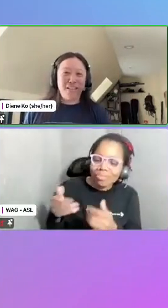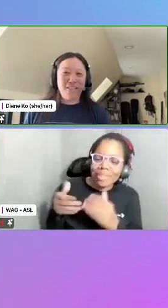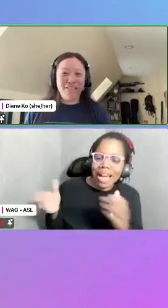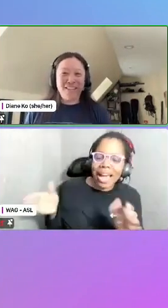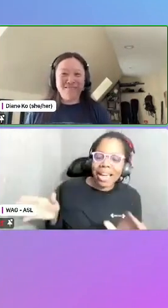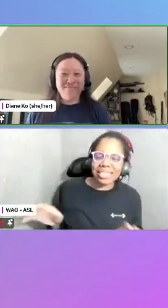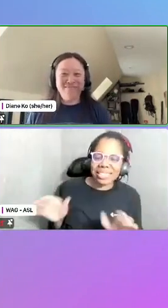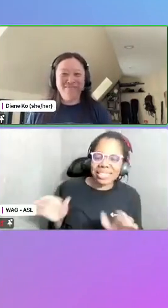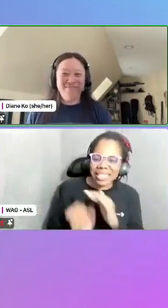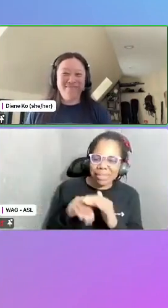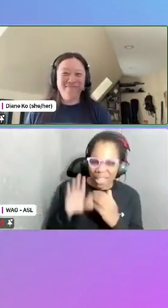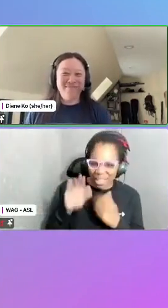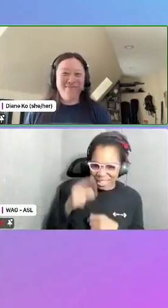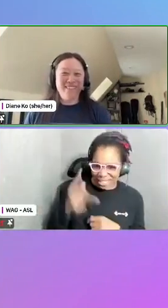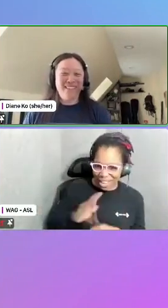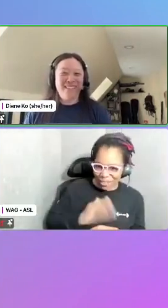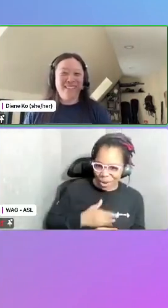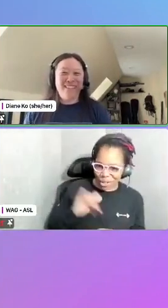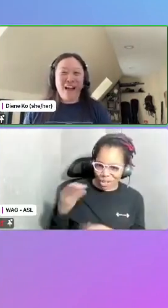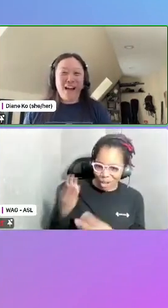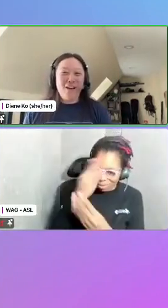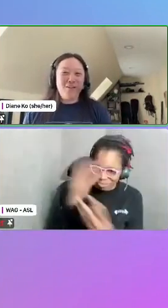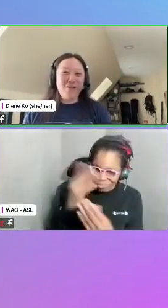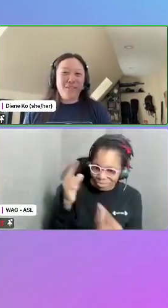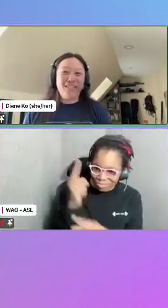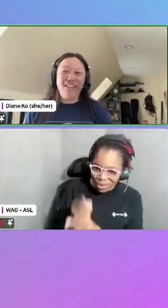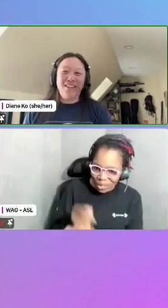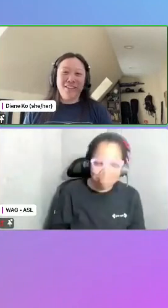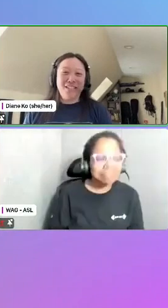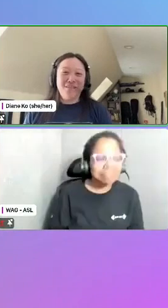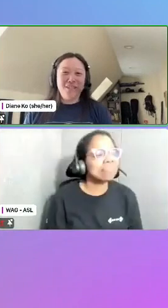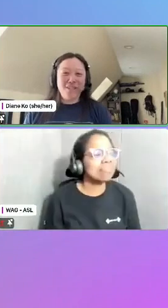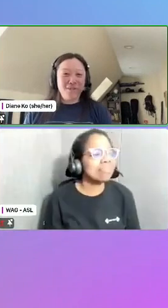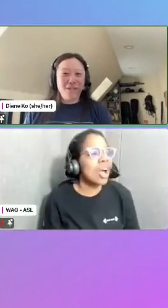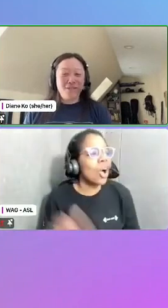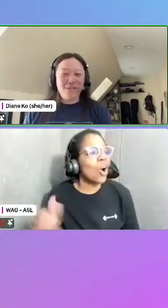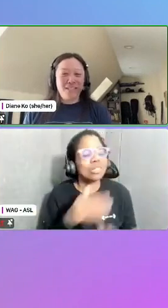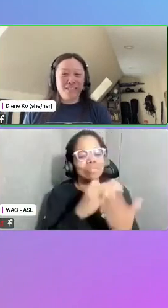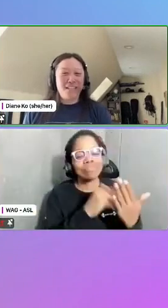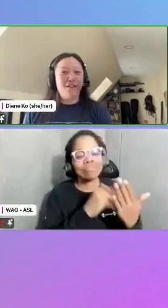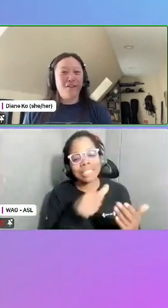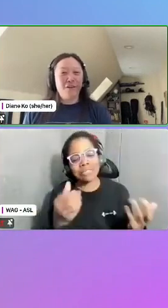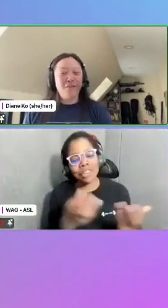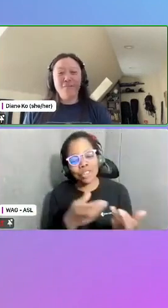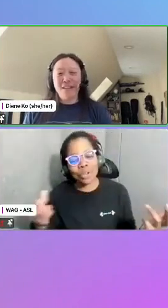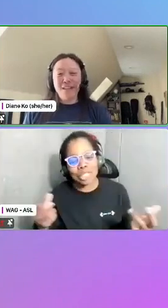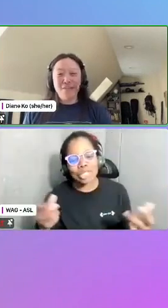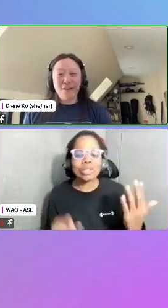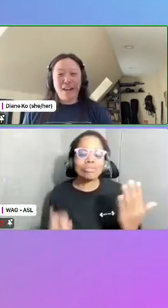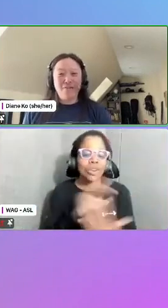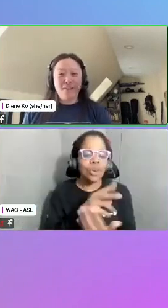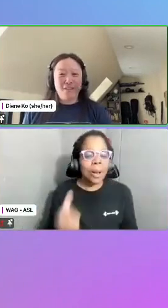gains of using React may not offset the cost of migrating and setting everything up. All